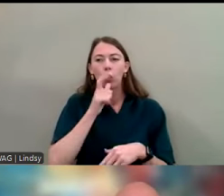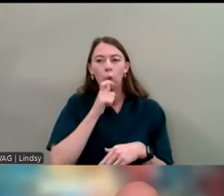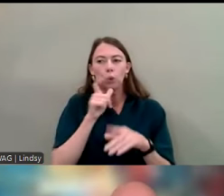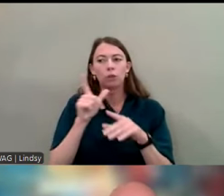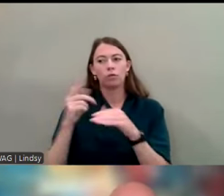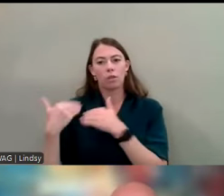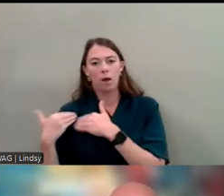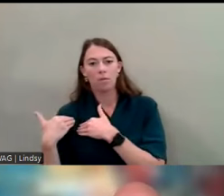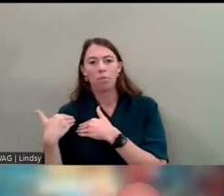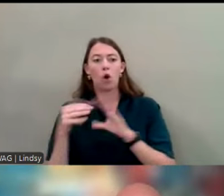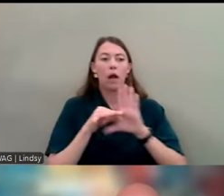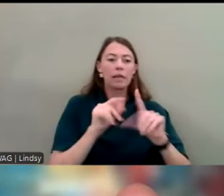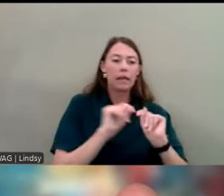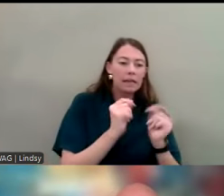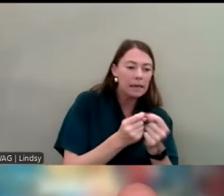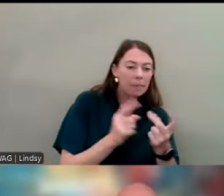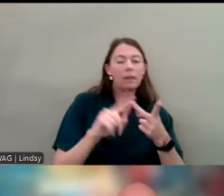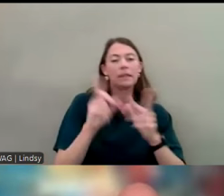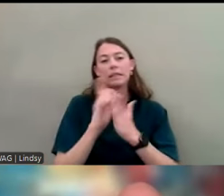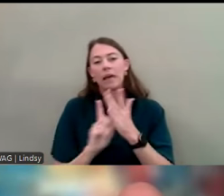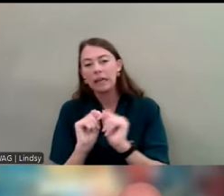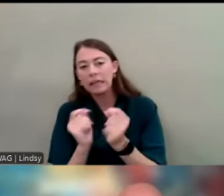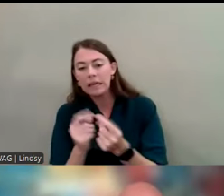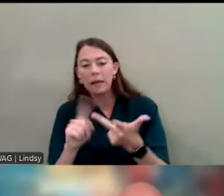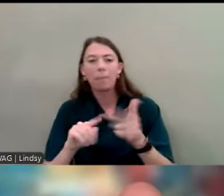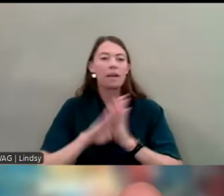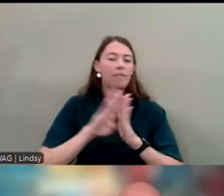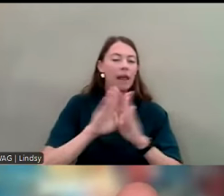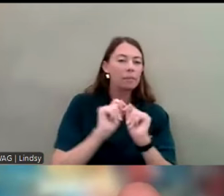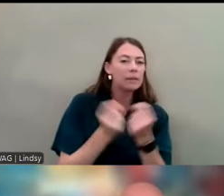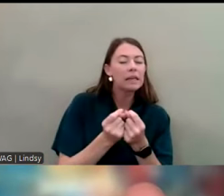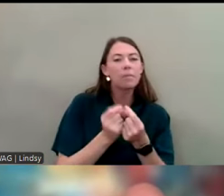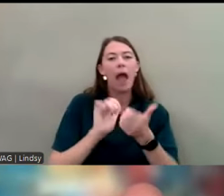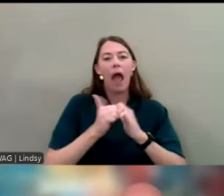what needs to be done by developers. And through what timeline and across how many sprints,